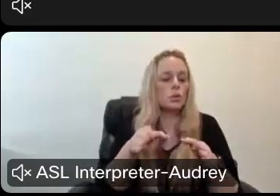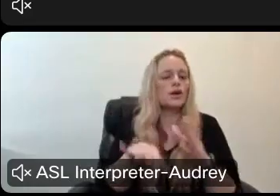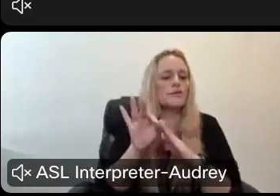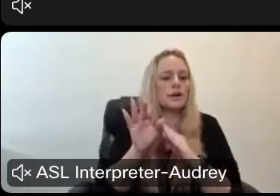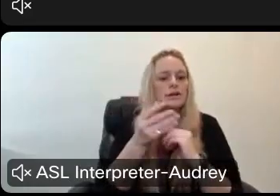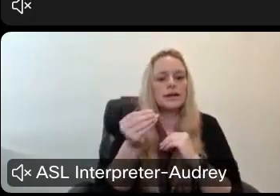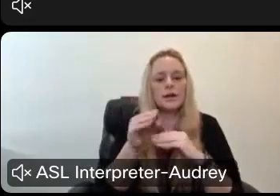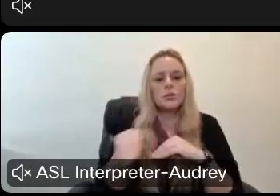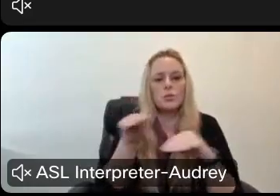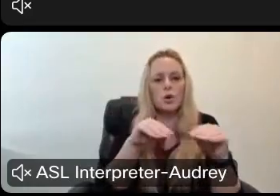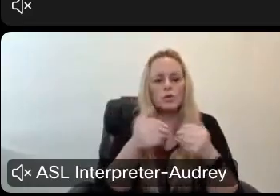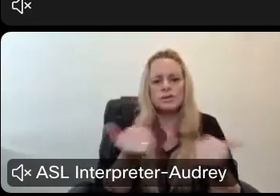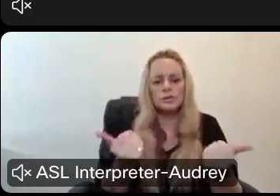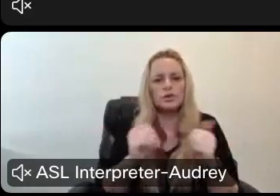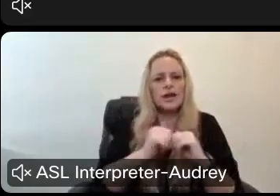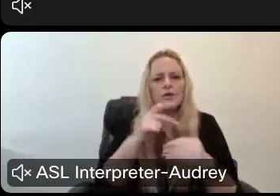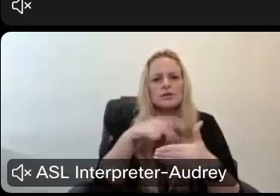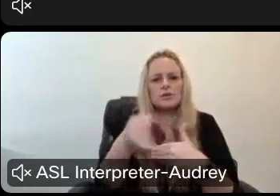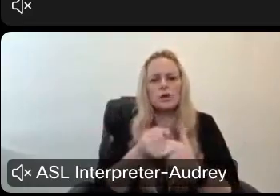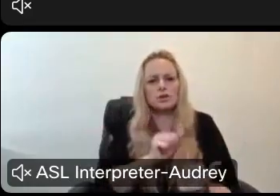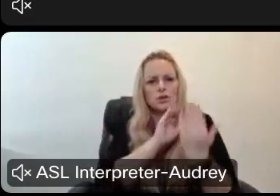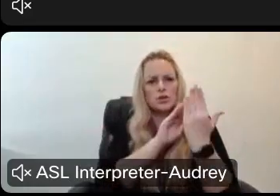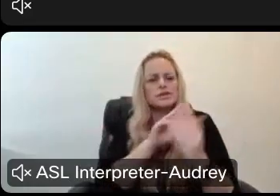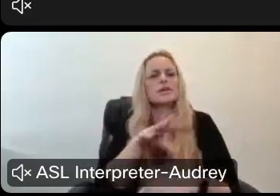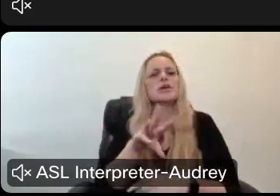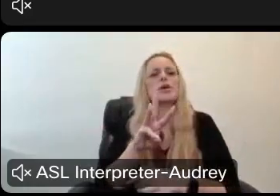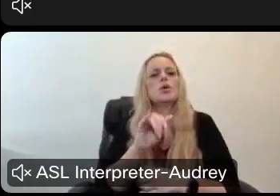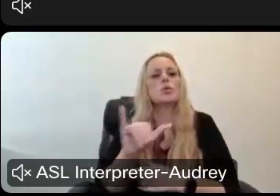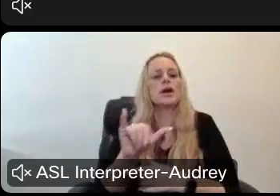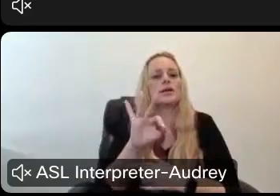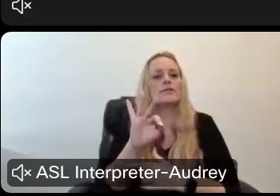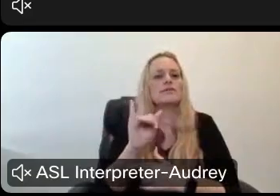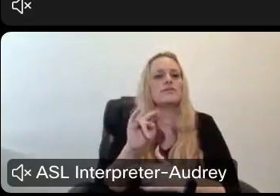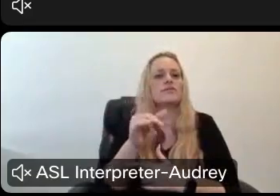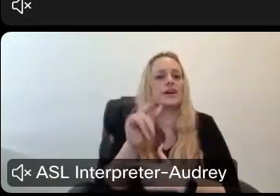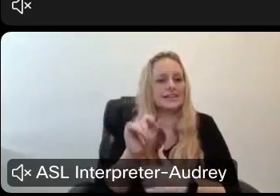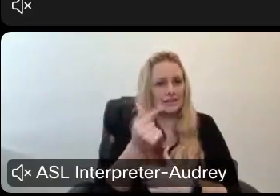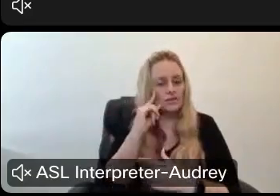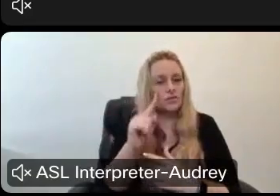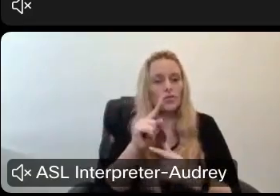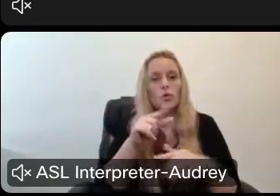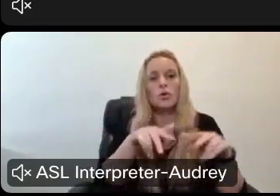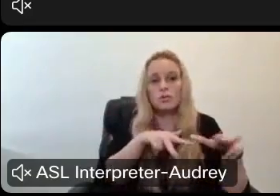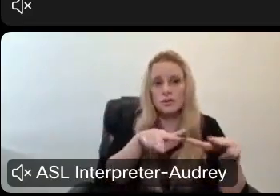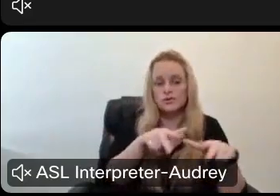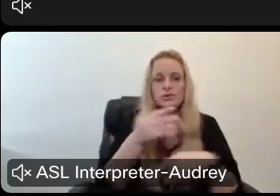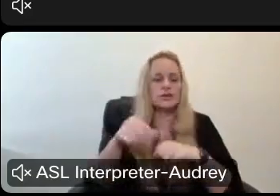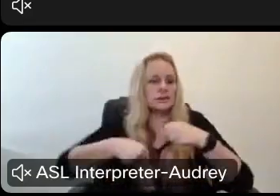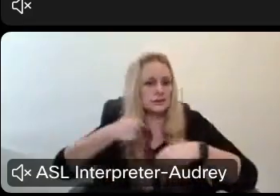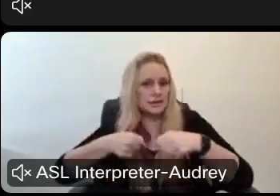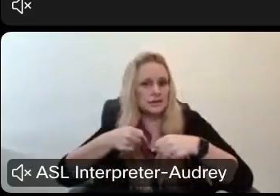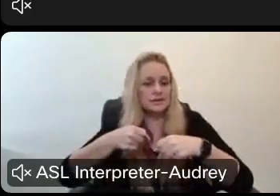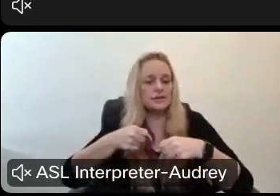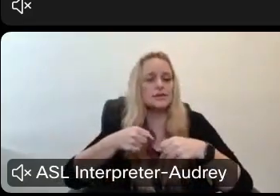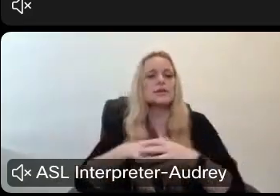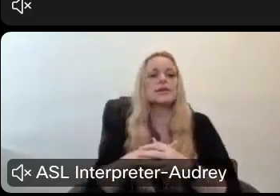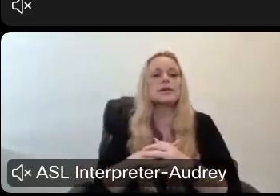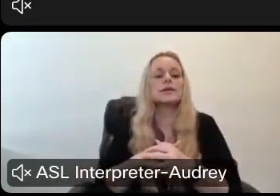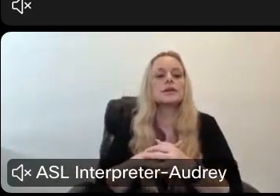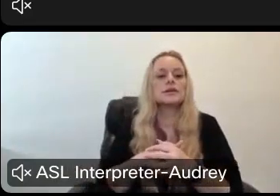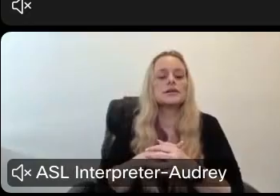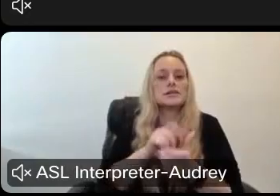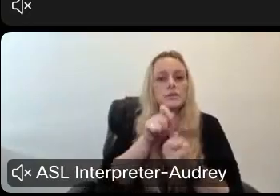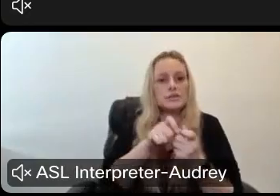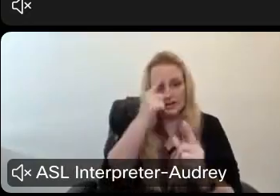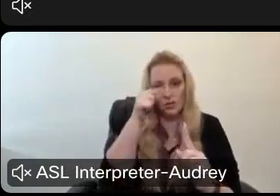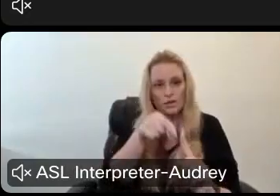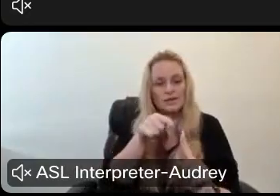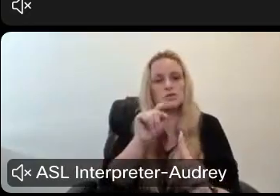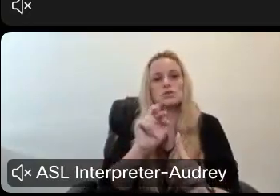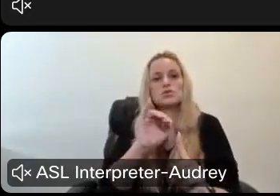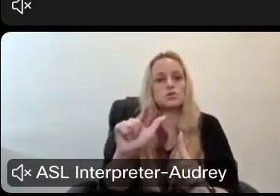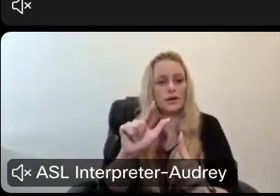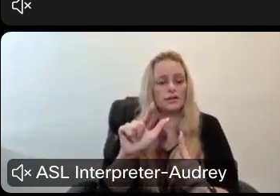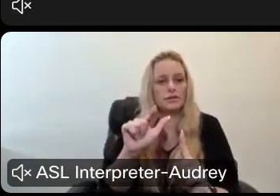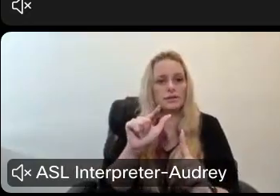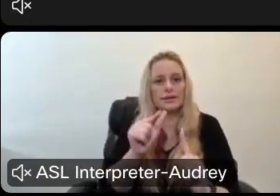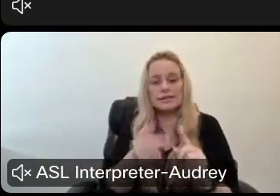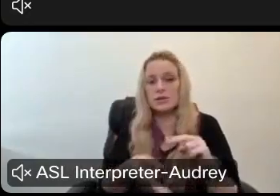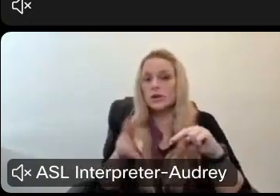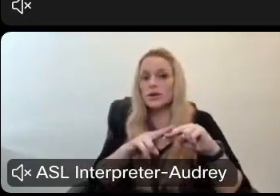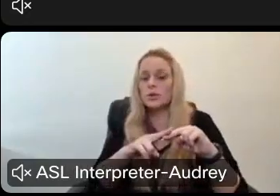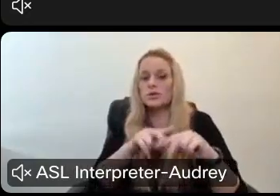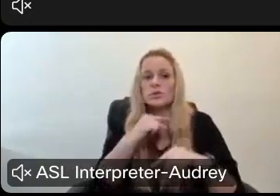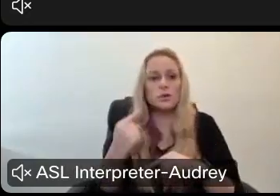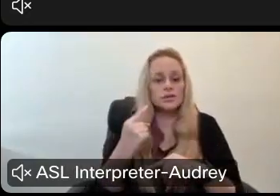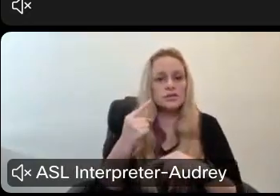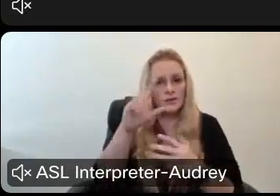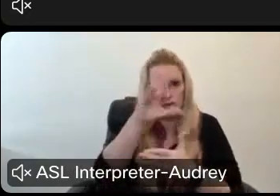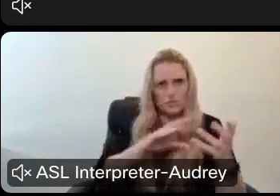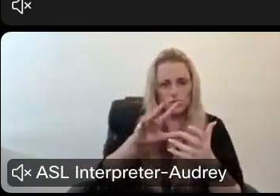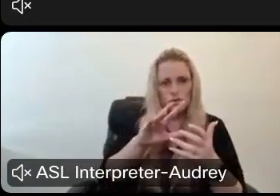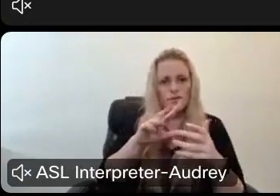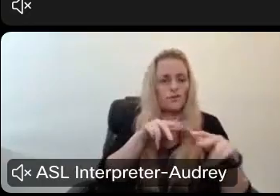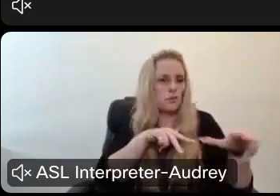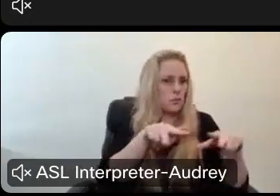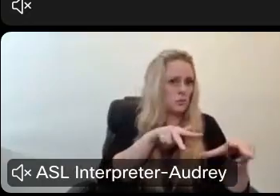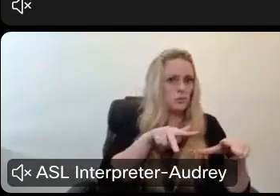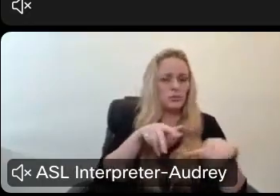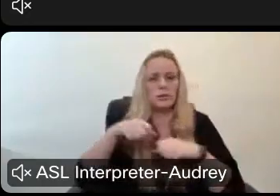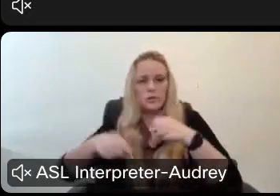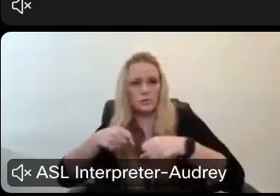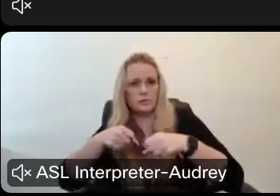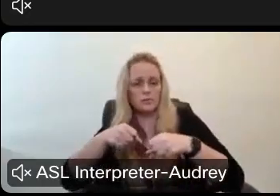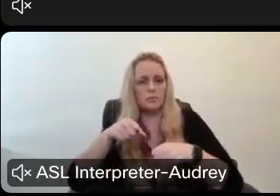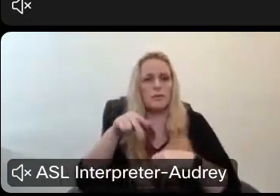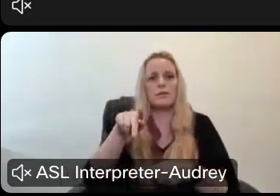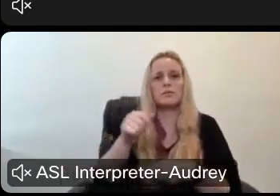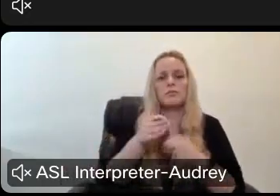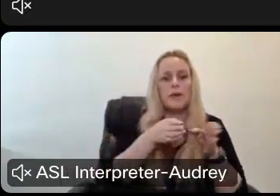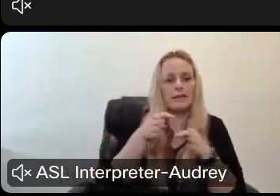How is the project addressing wayfinding to pedestrians and cyclists, particularly for the Jones Falls trail? Are there risks of increased confusion between bike and pedestrian paths? So new directional signage.